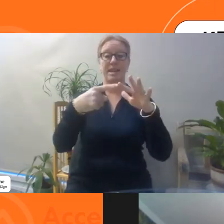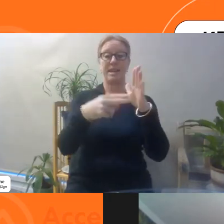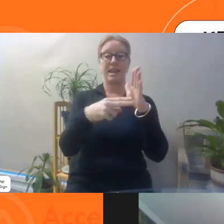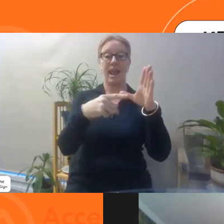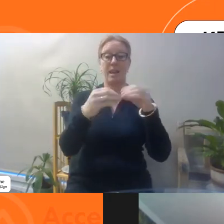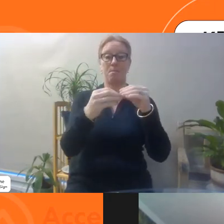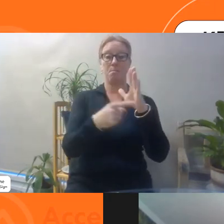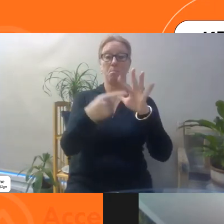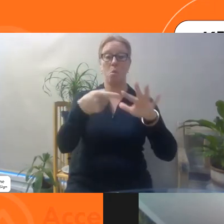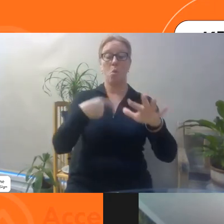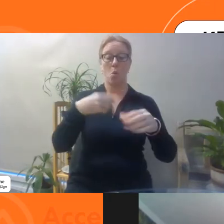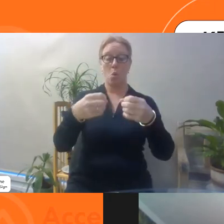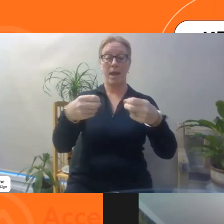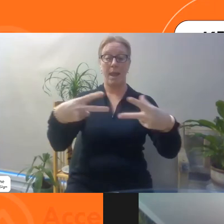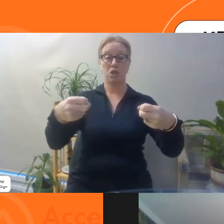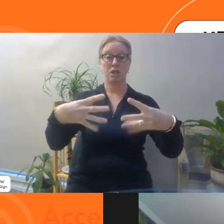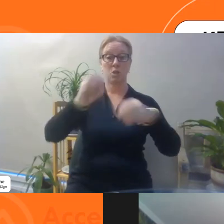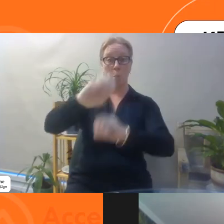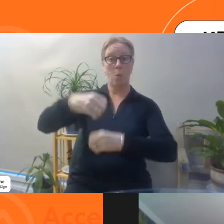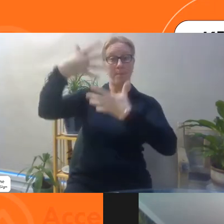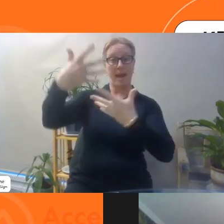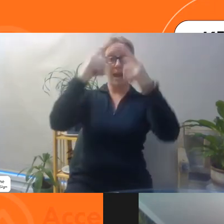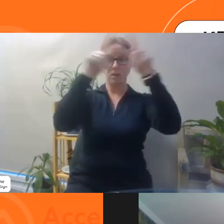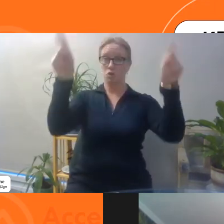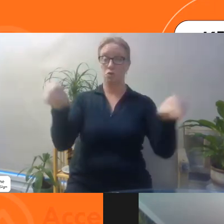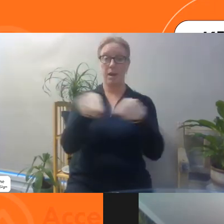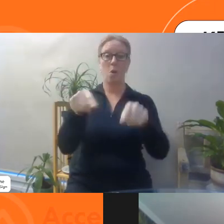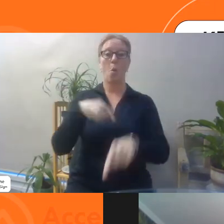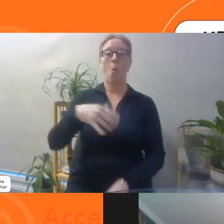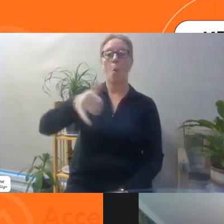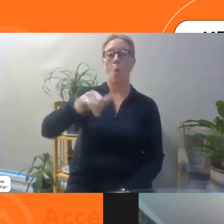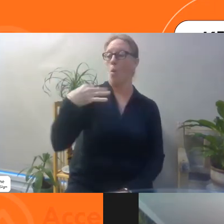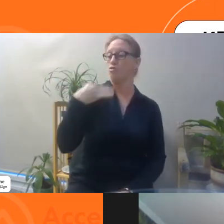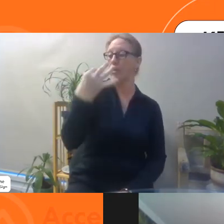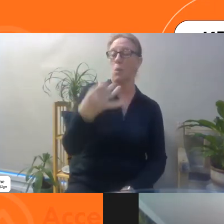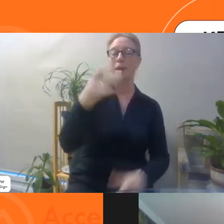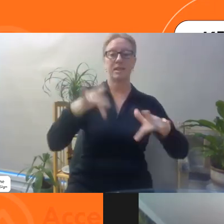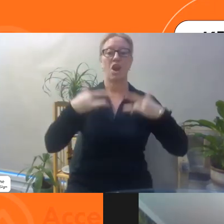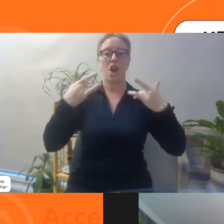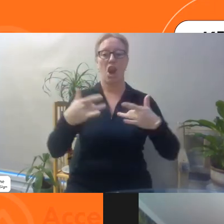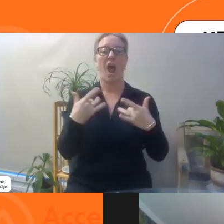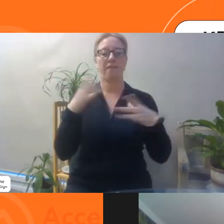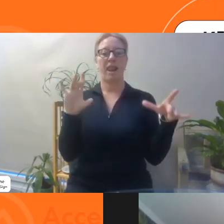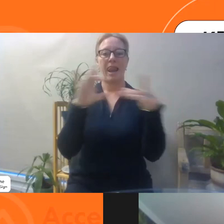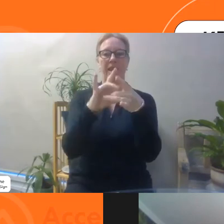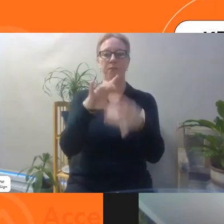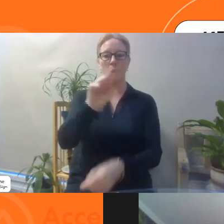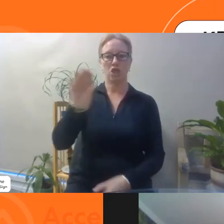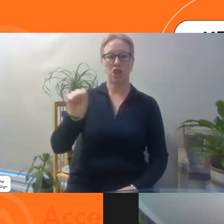screen, or request a live transcription link in the chat. The webinar will